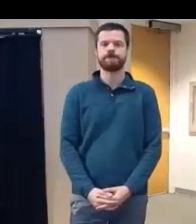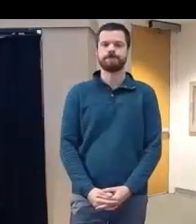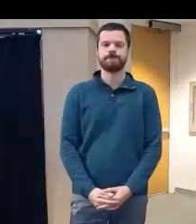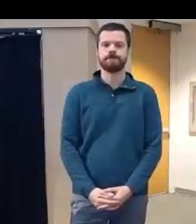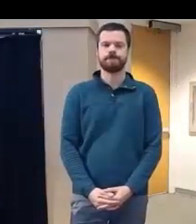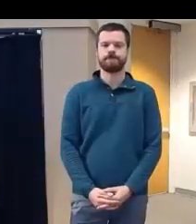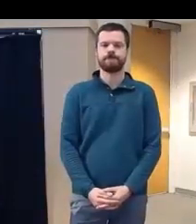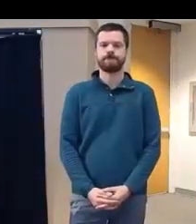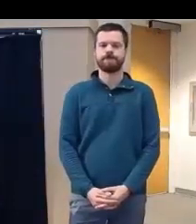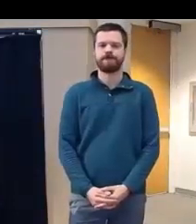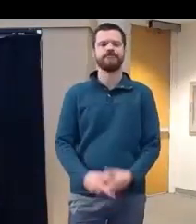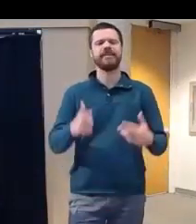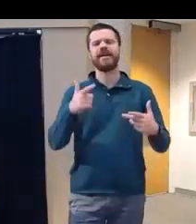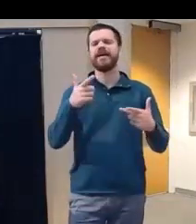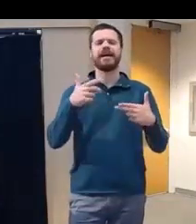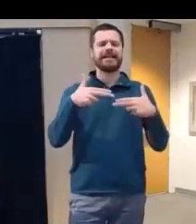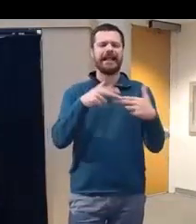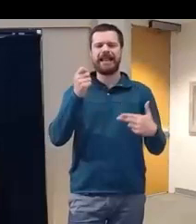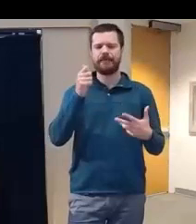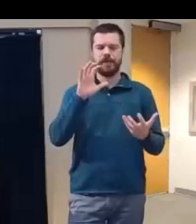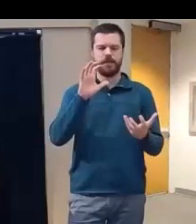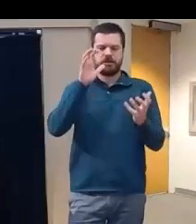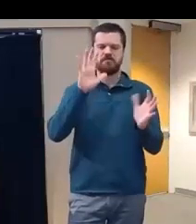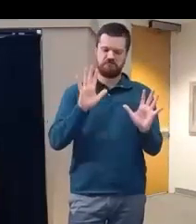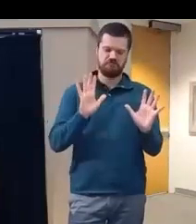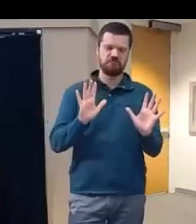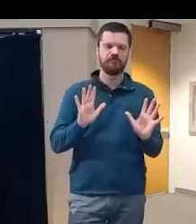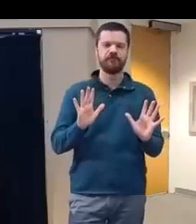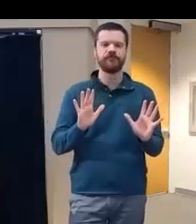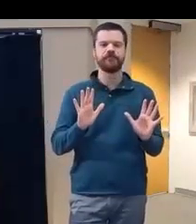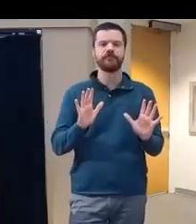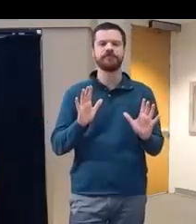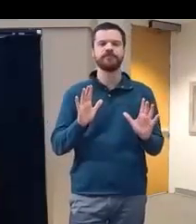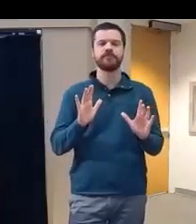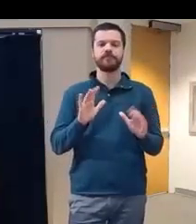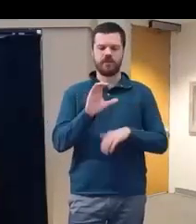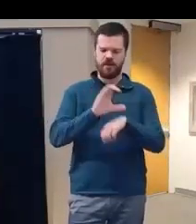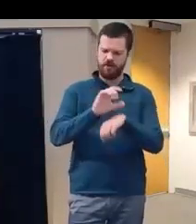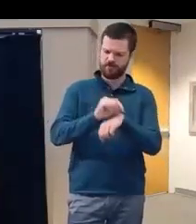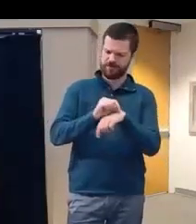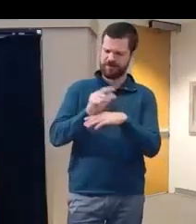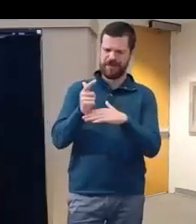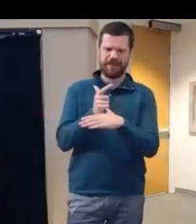okay the style slide's a little wonky but um so what's in a name consultation liaison the first